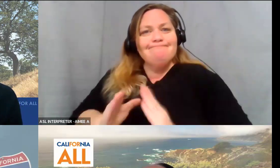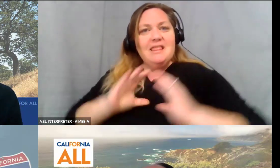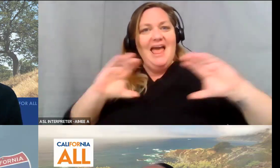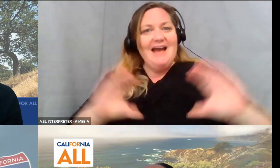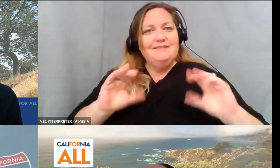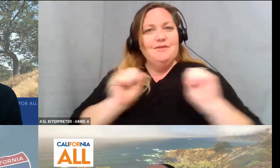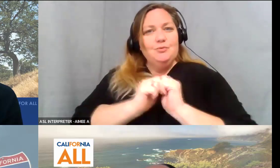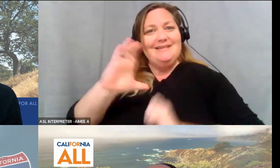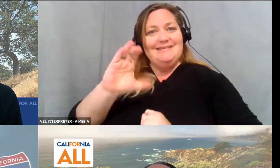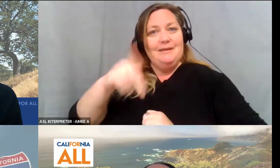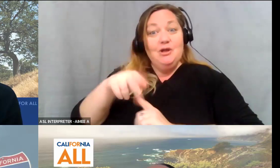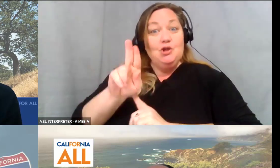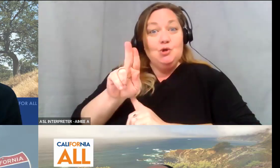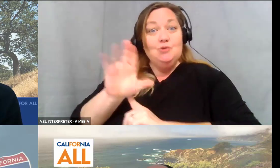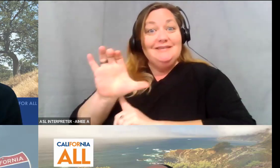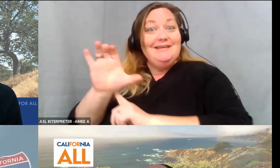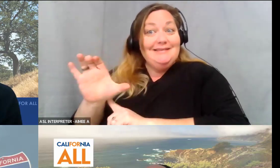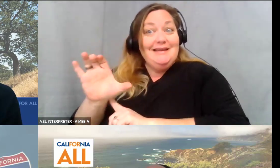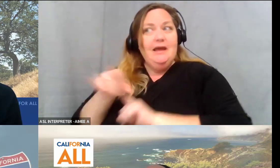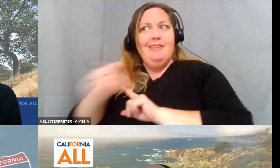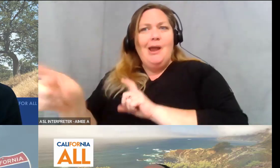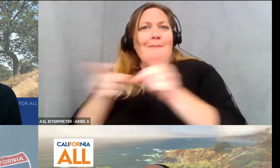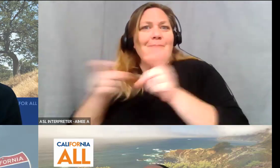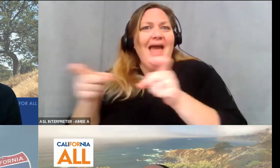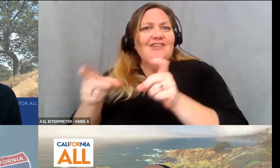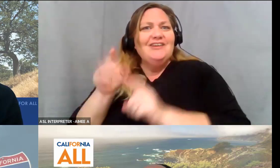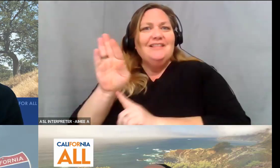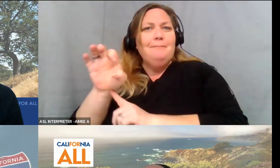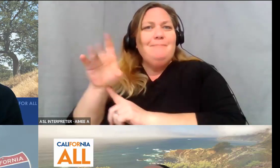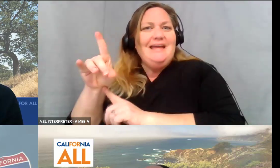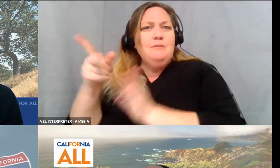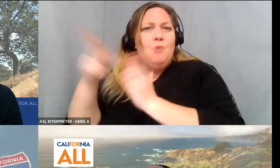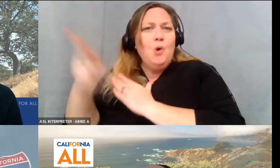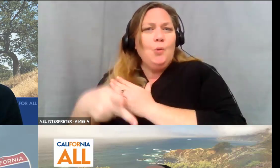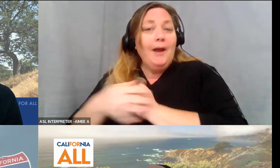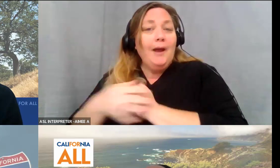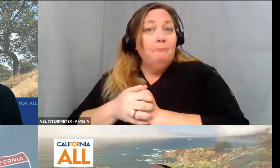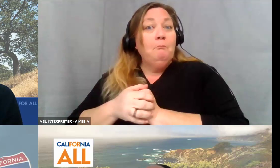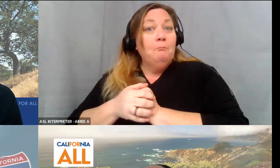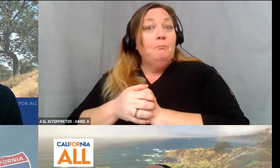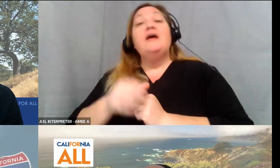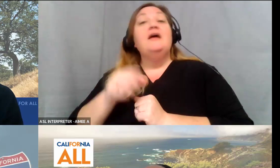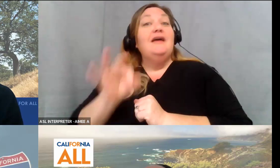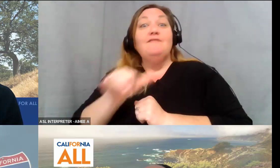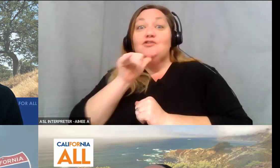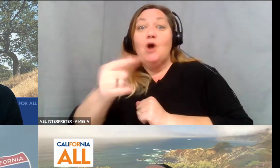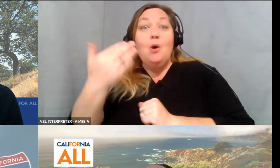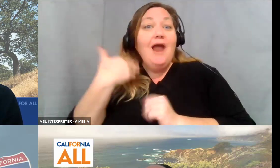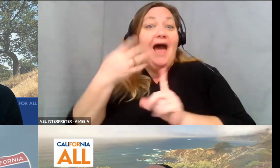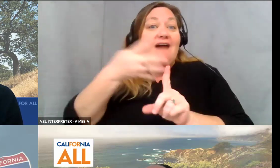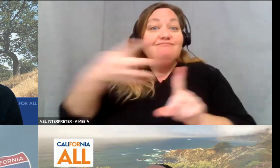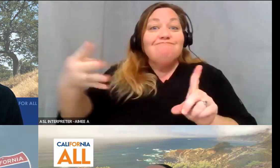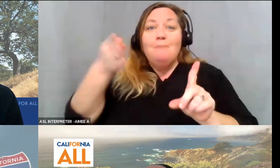CPUC. Who's managing the BEAD program? Cause if you don't have the broadband connectivity